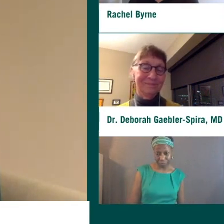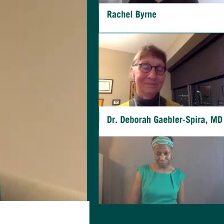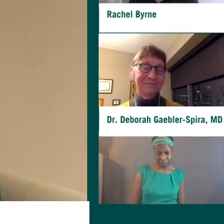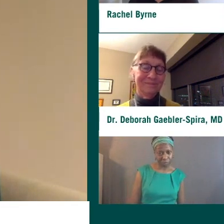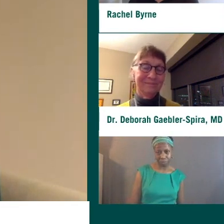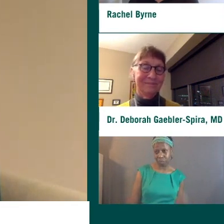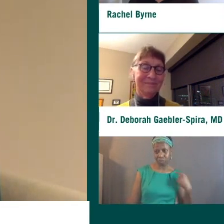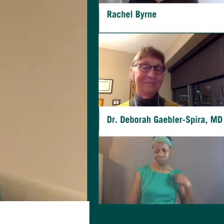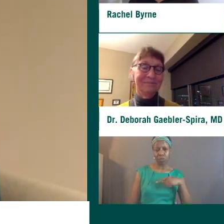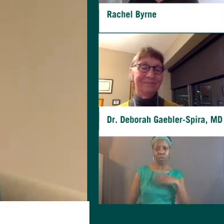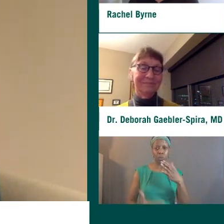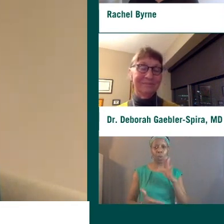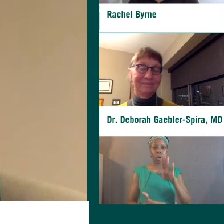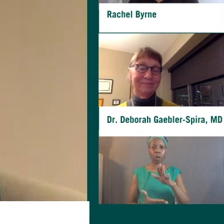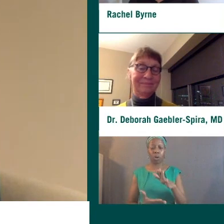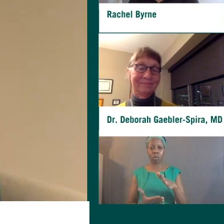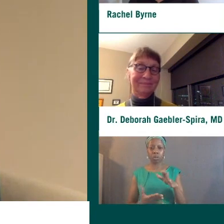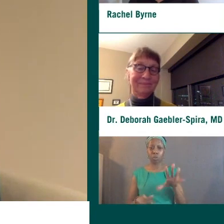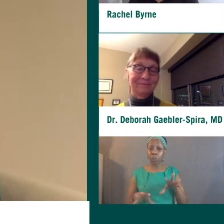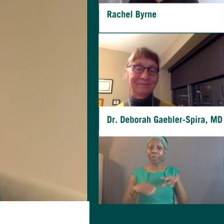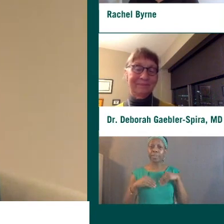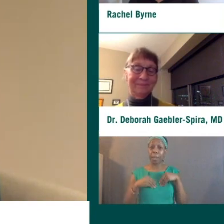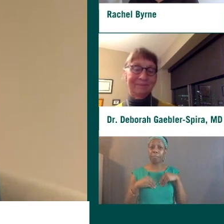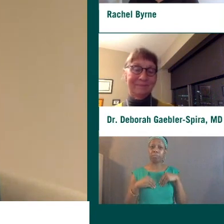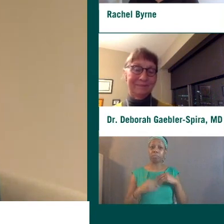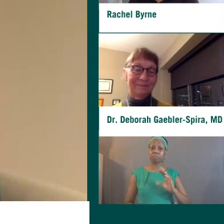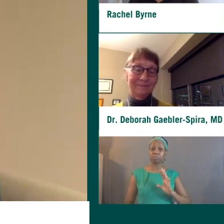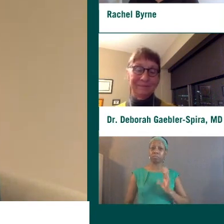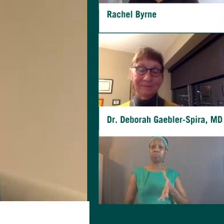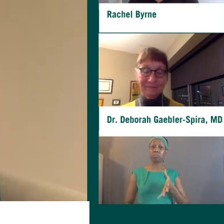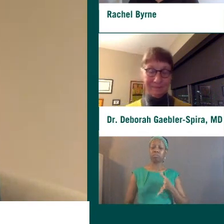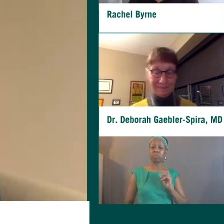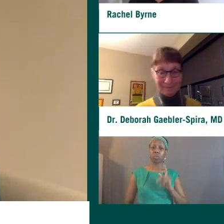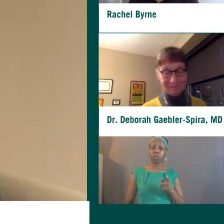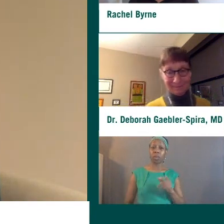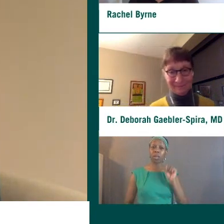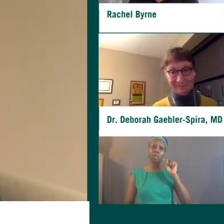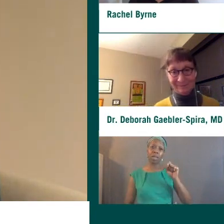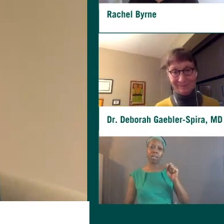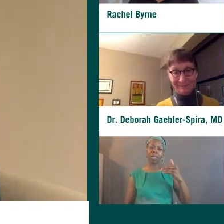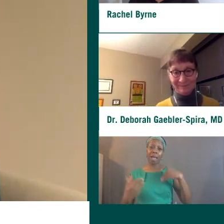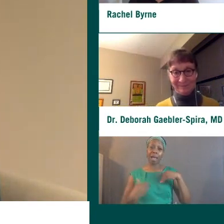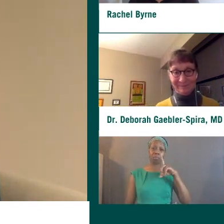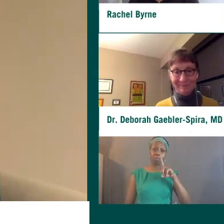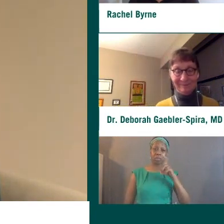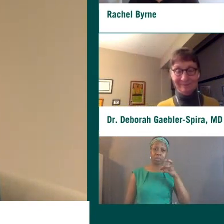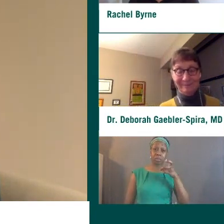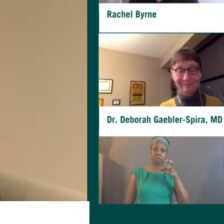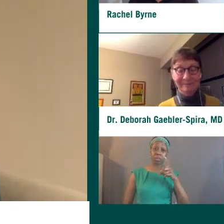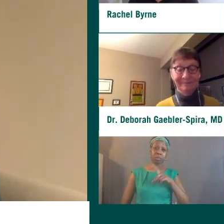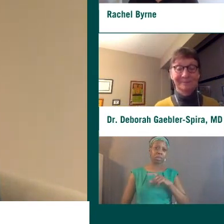And we wanted her to be okay with it. That, yes this is what your diagnosis is. It's not a bad thing.